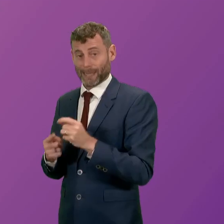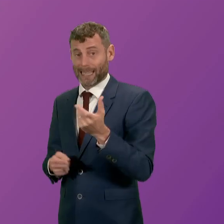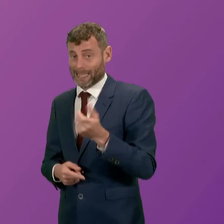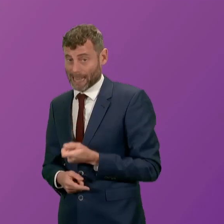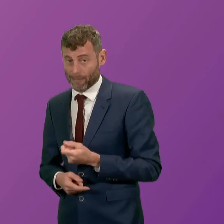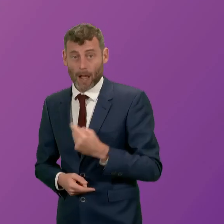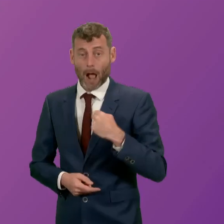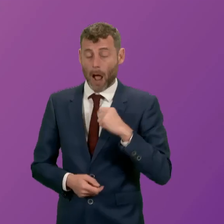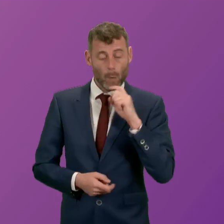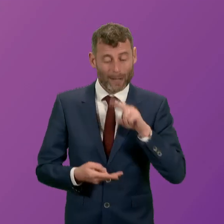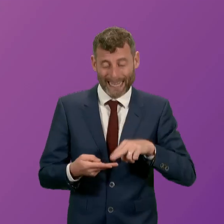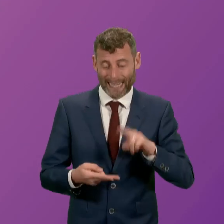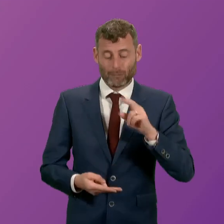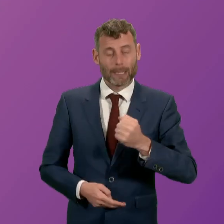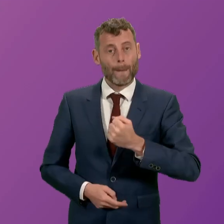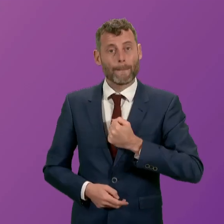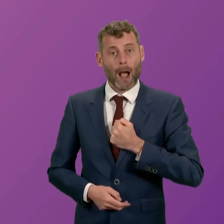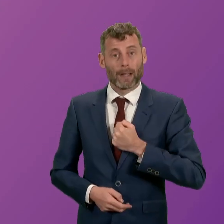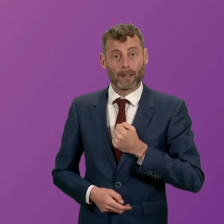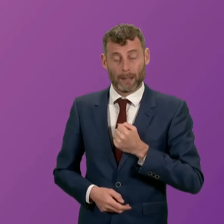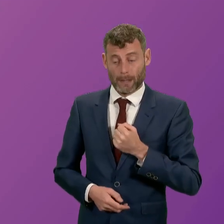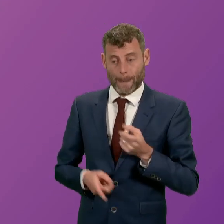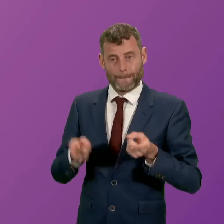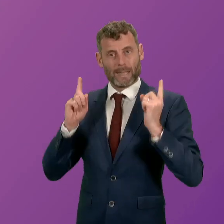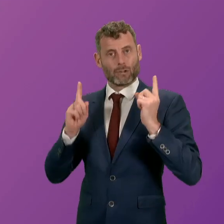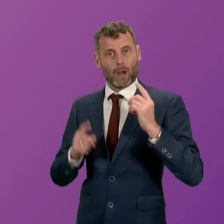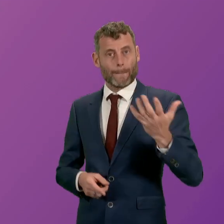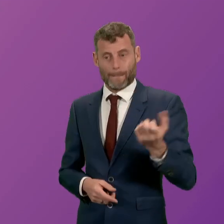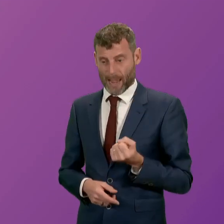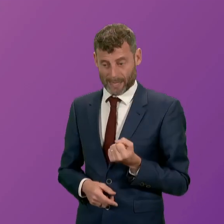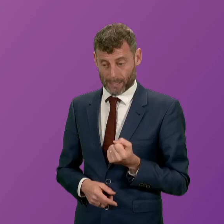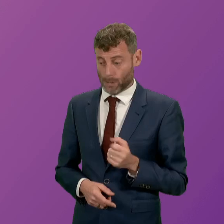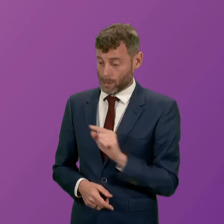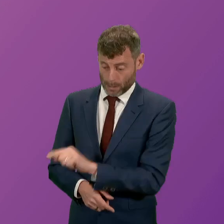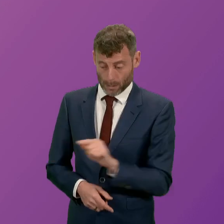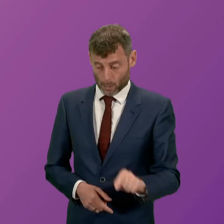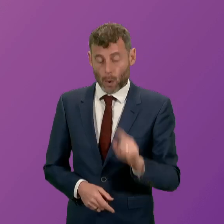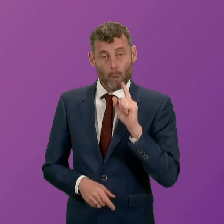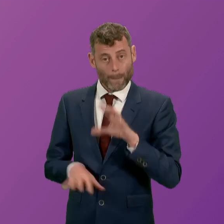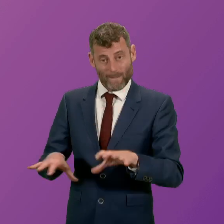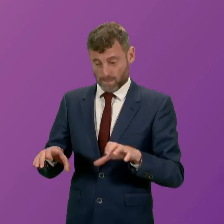will not take an increase in my ministerial pay; it will be frozen at 2008-09 levels.